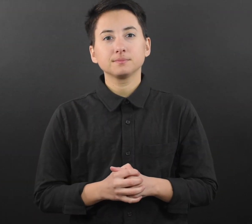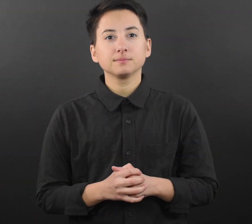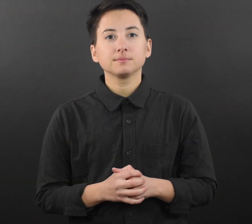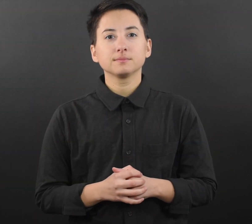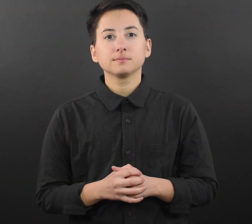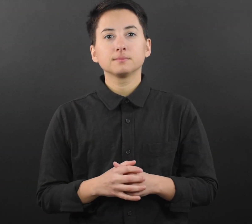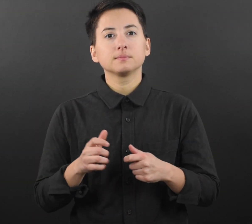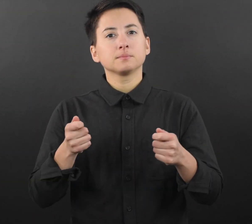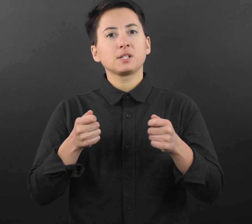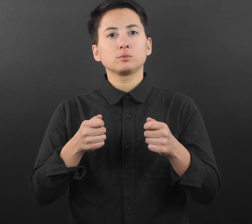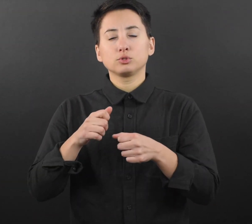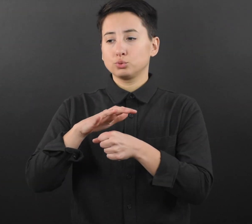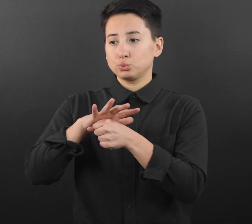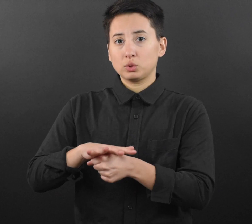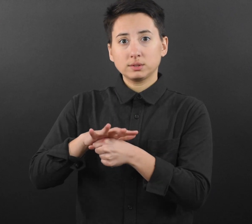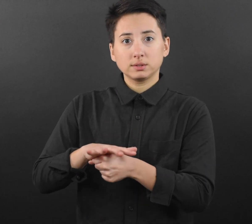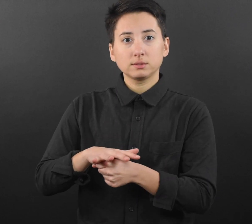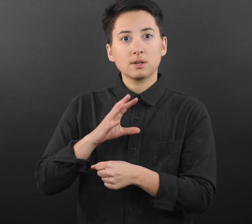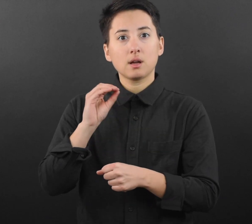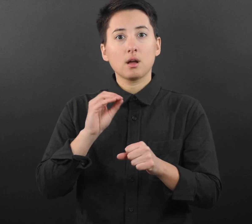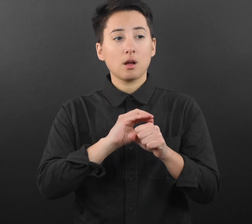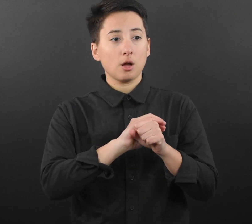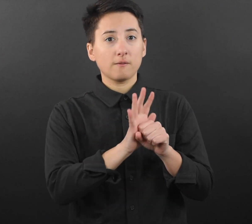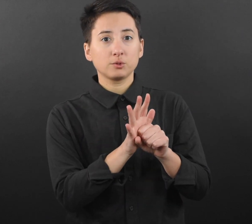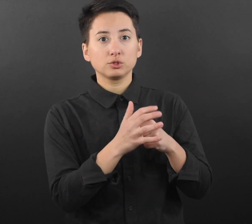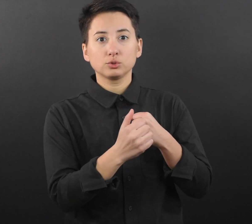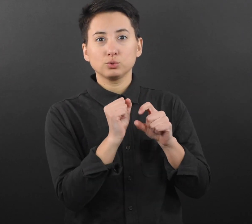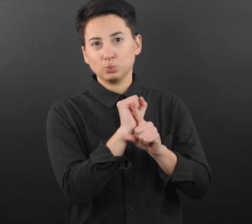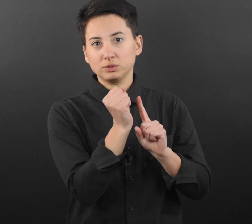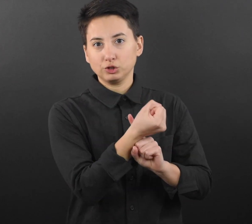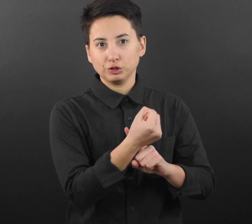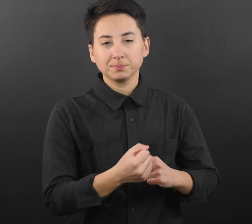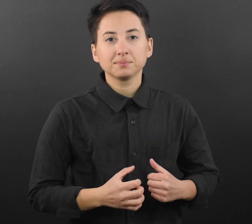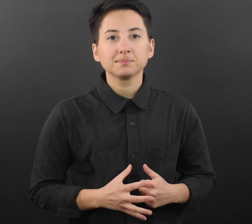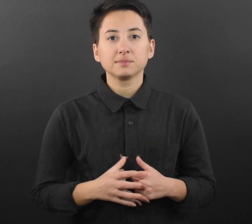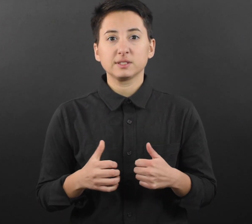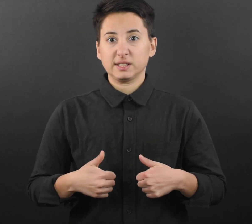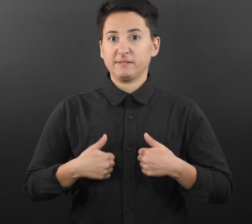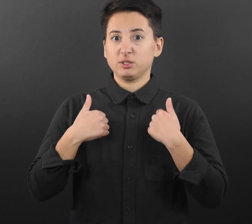Managing Stress and the Threat of COVID-19 Stress and the threat of COVID-19